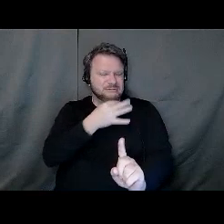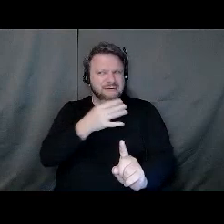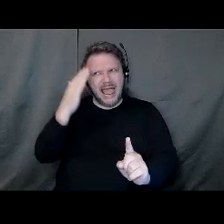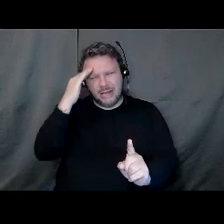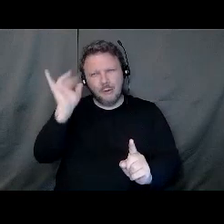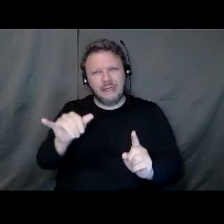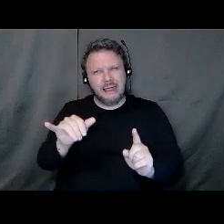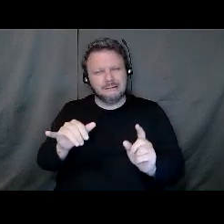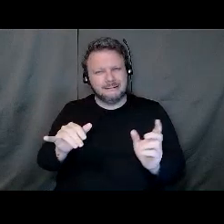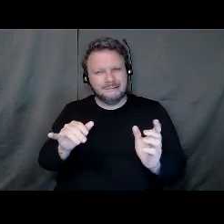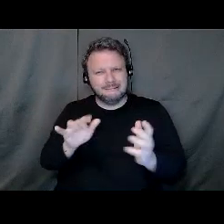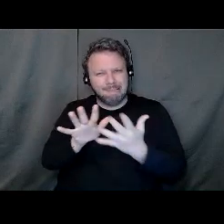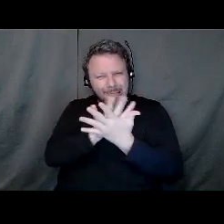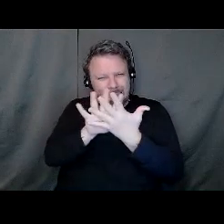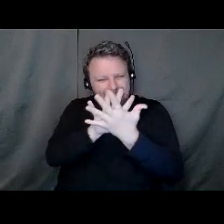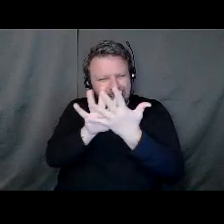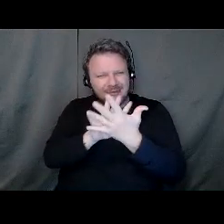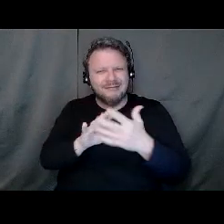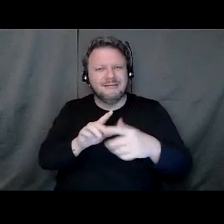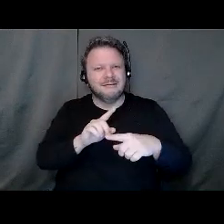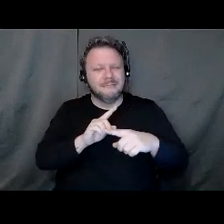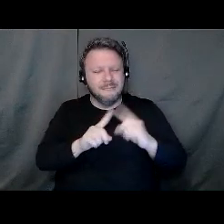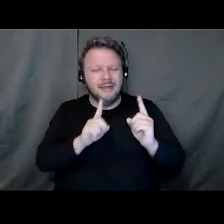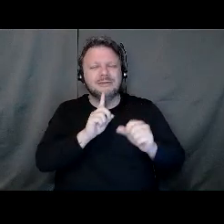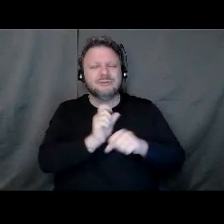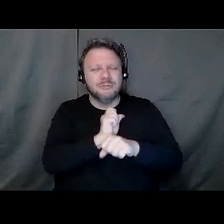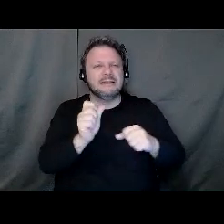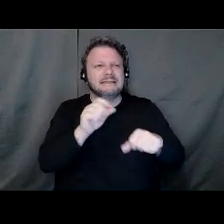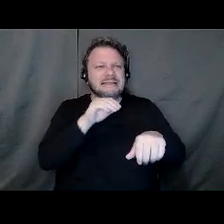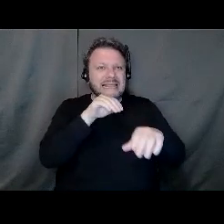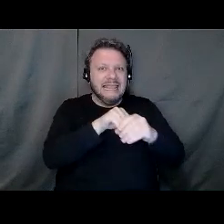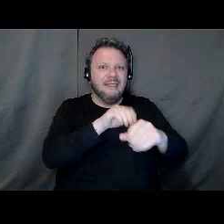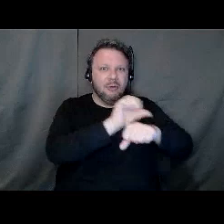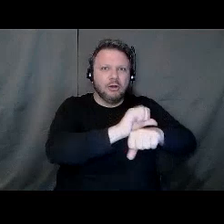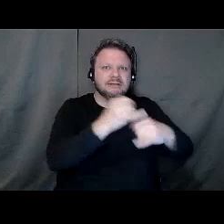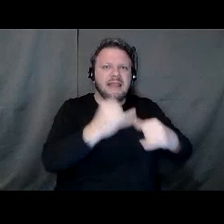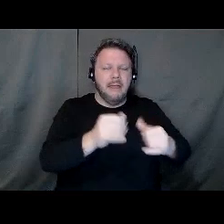cryptic, but it's literally. In the works in the planning stage right now.